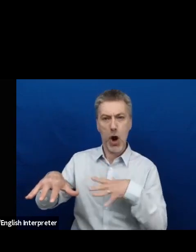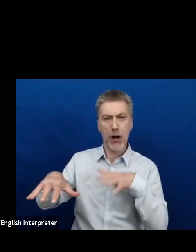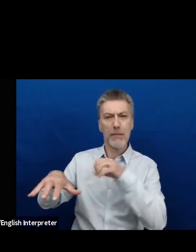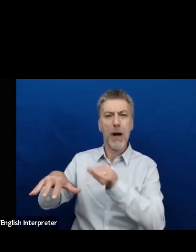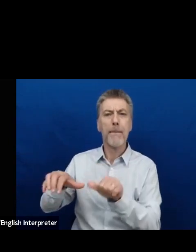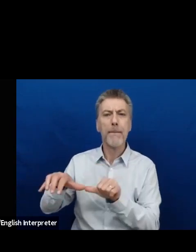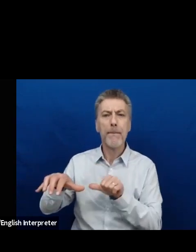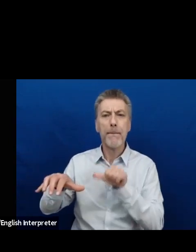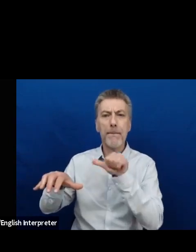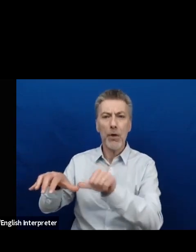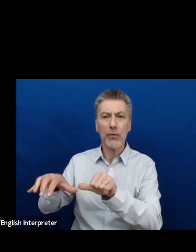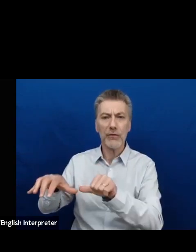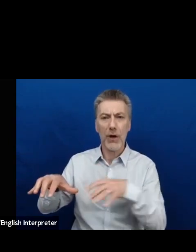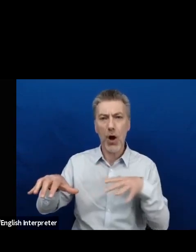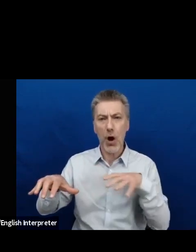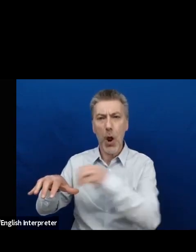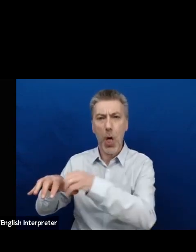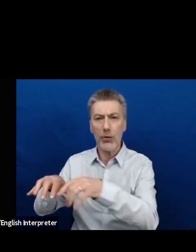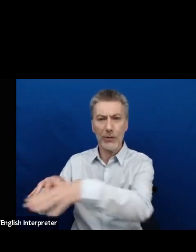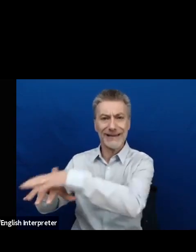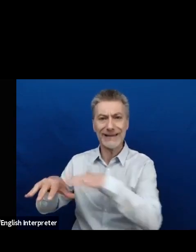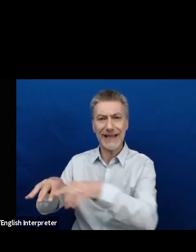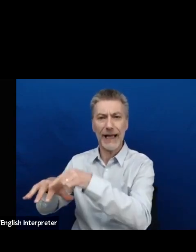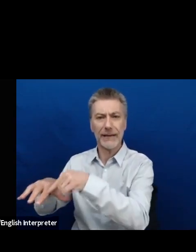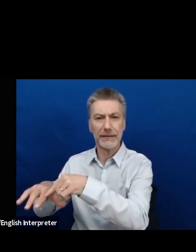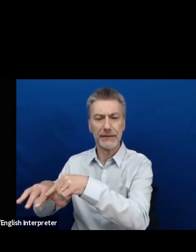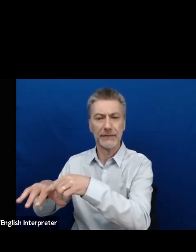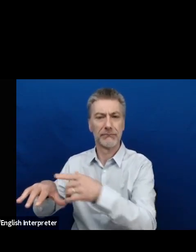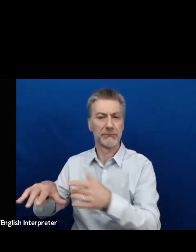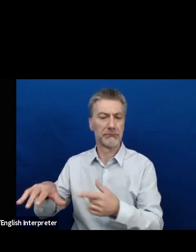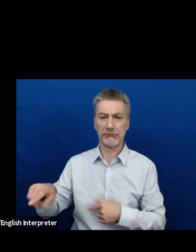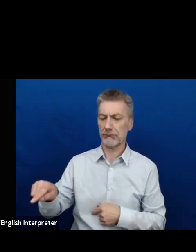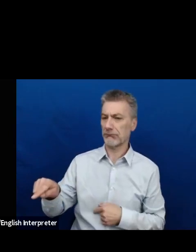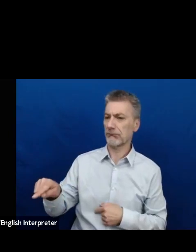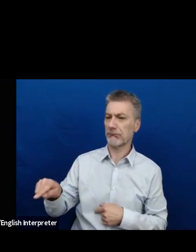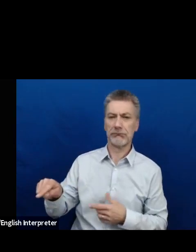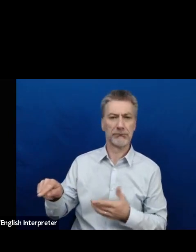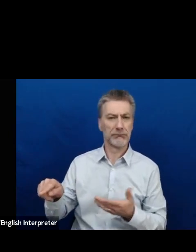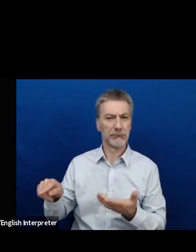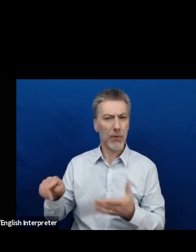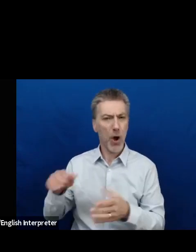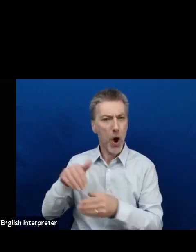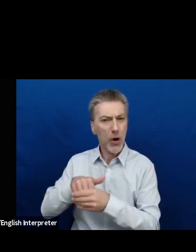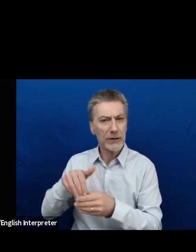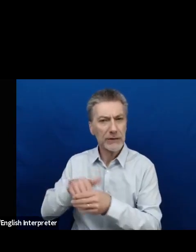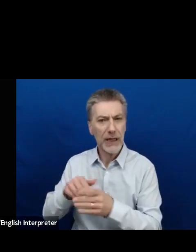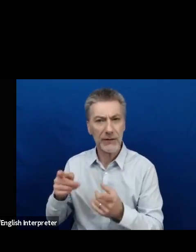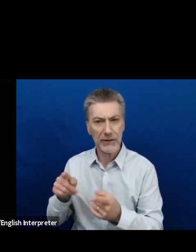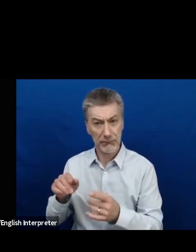science it's an odd Elition that posits a colonial state